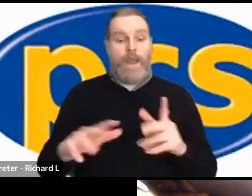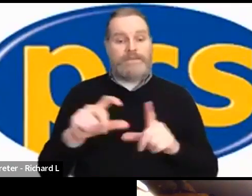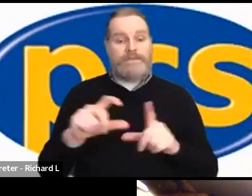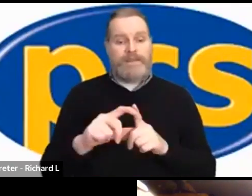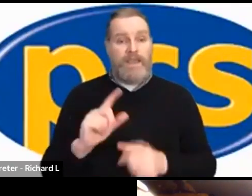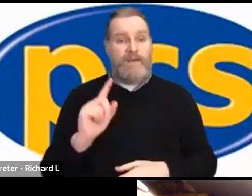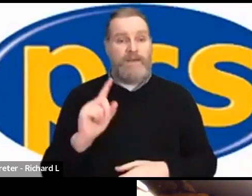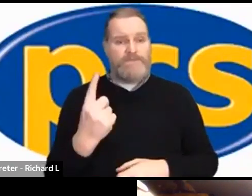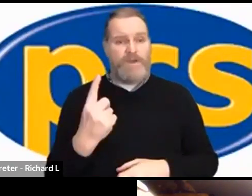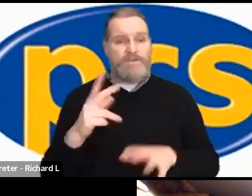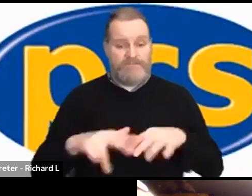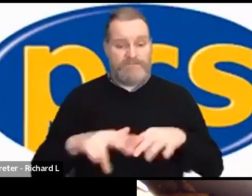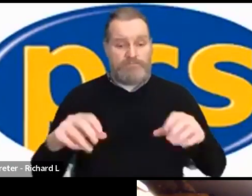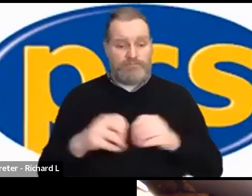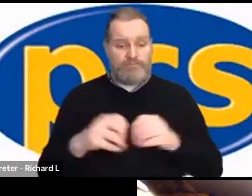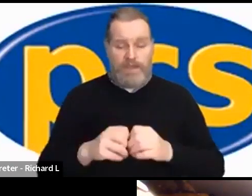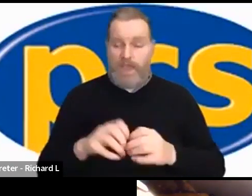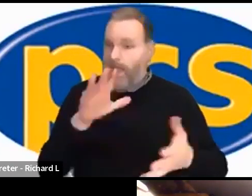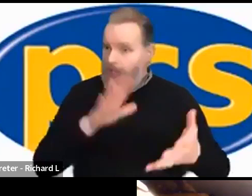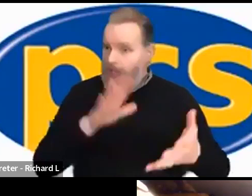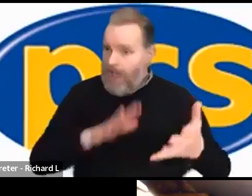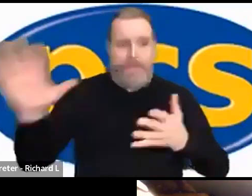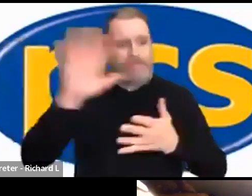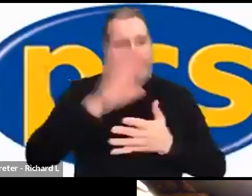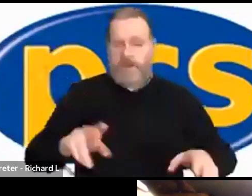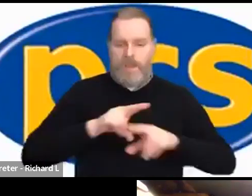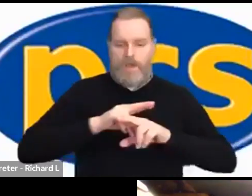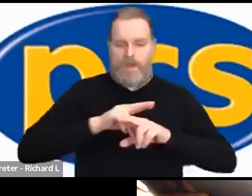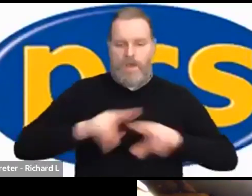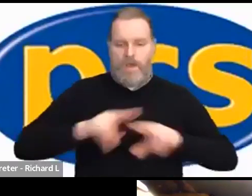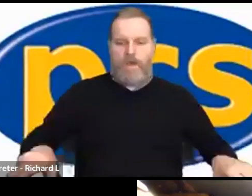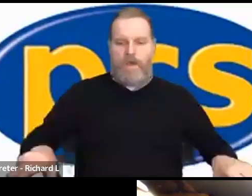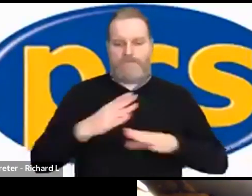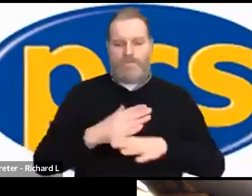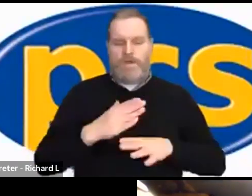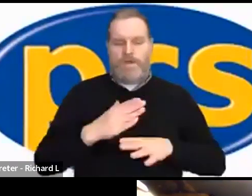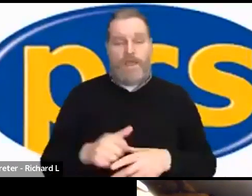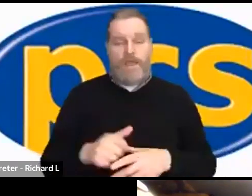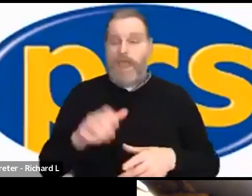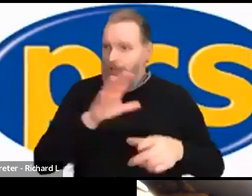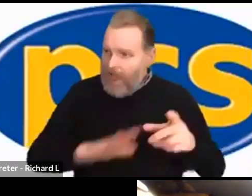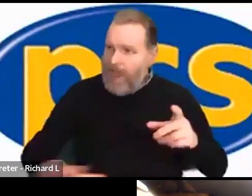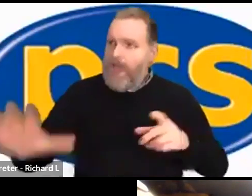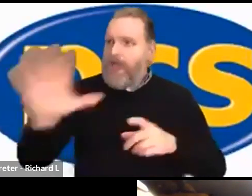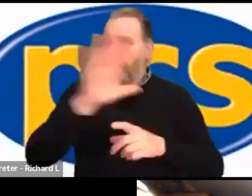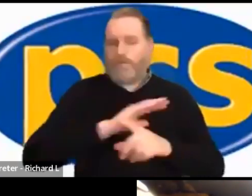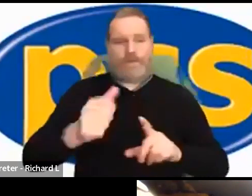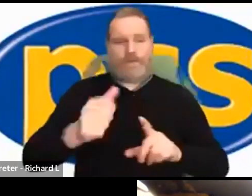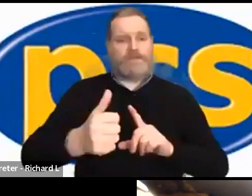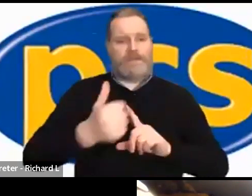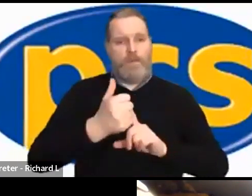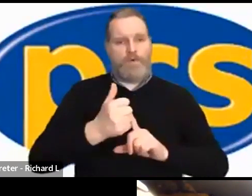The one day strike is the ability is the ability for us to show that everybody that everybody supports our accounts s our campaign, that everybody